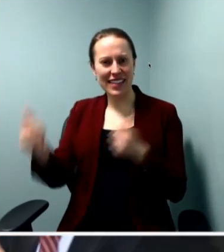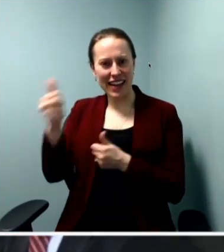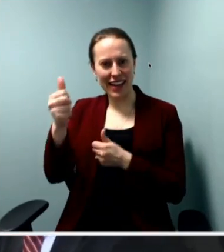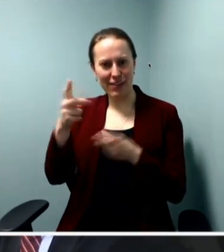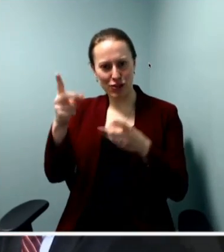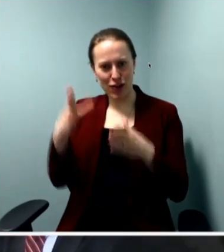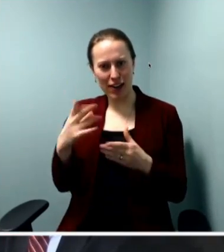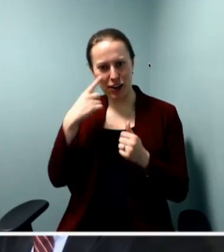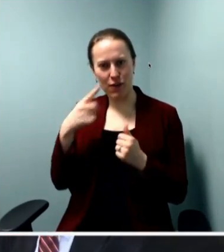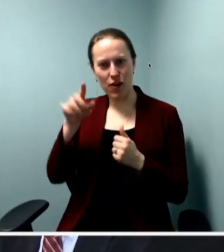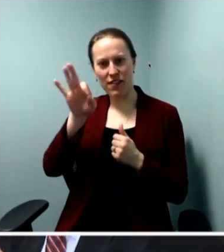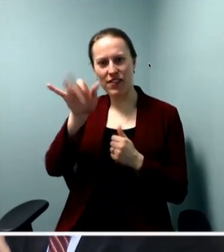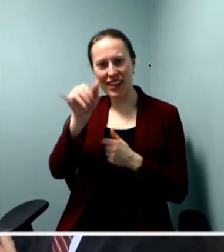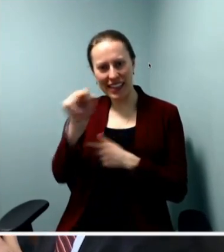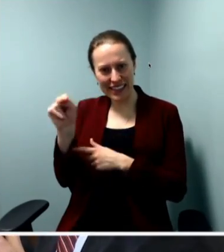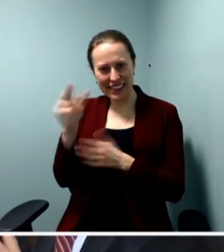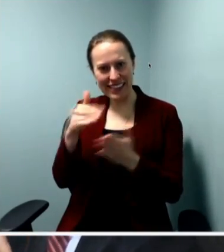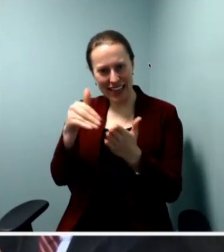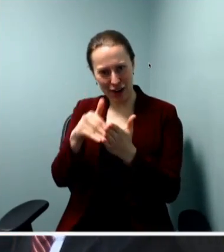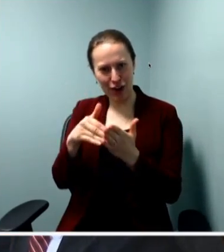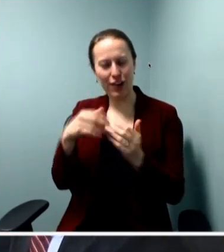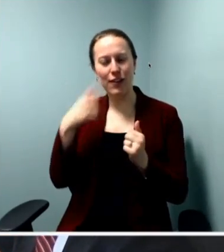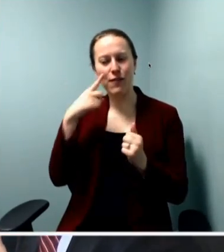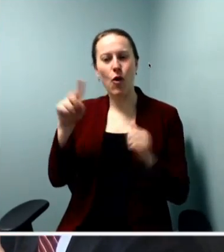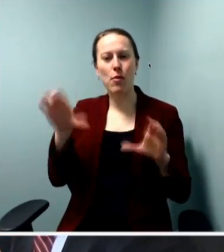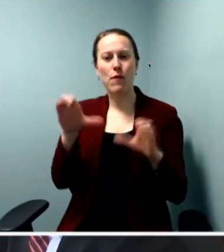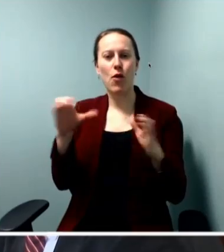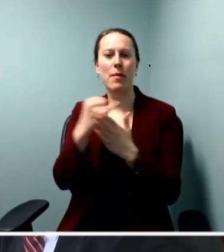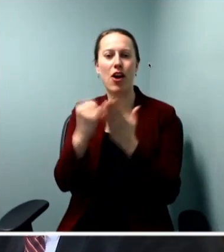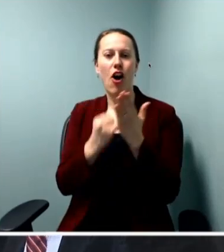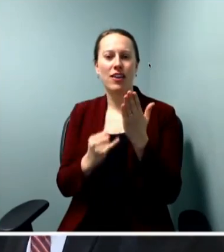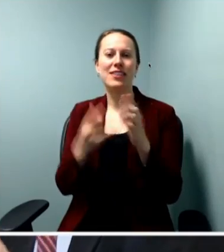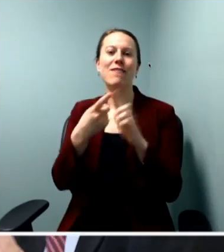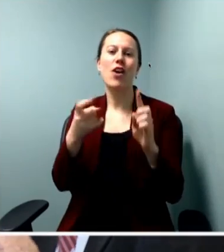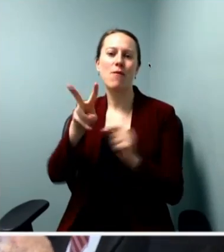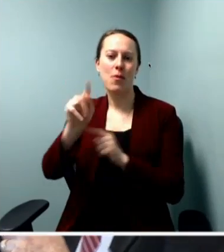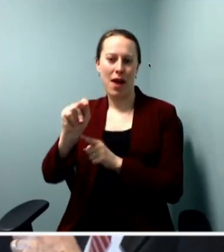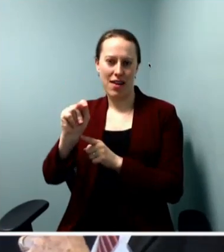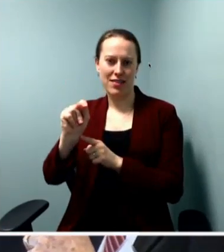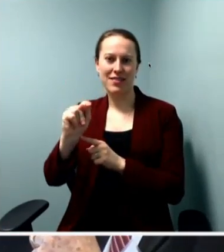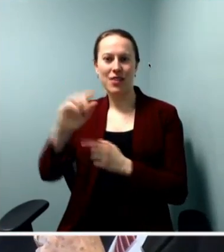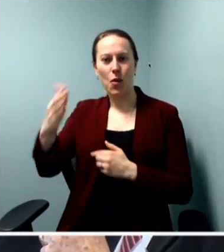Venturing here from the great state of Vermont. Welcome, John. Well, thank you.